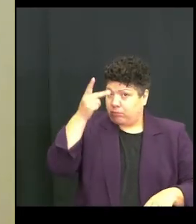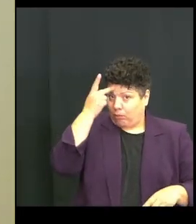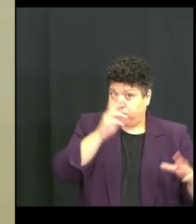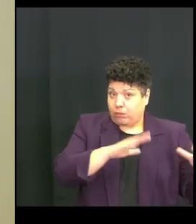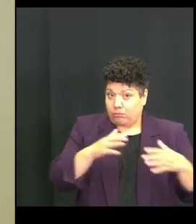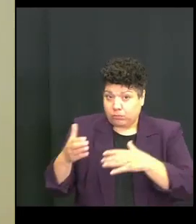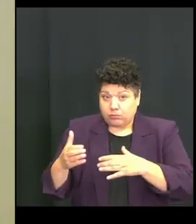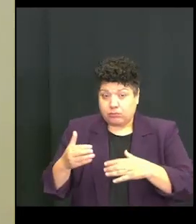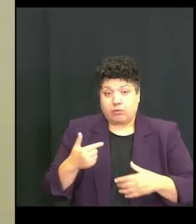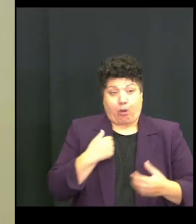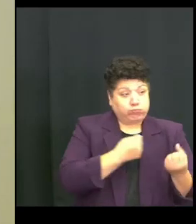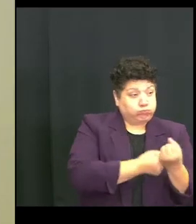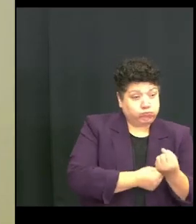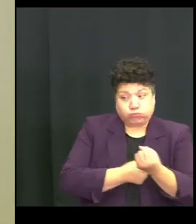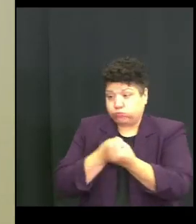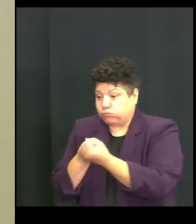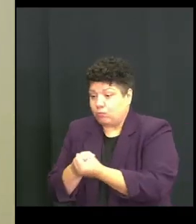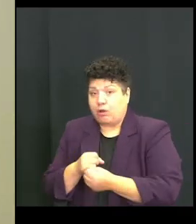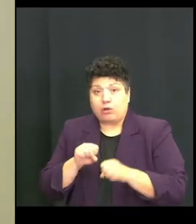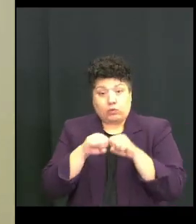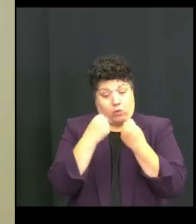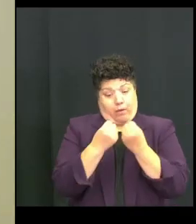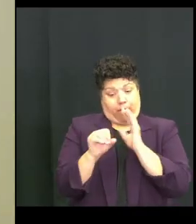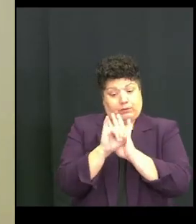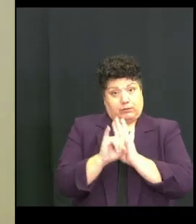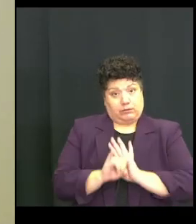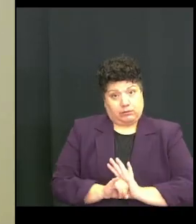and strong attitudes of all kinds can interfere with people's ability